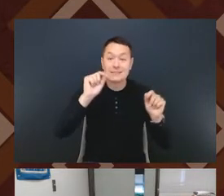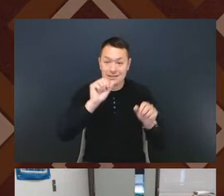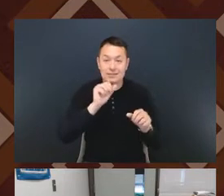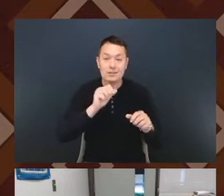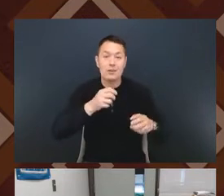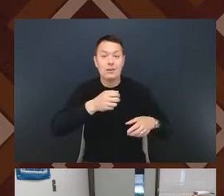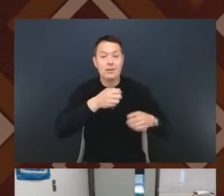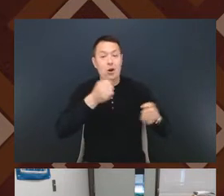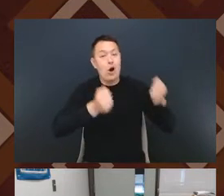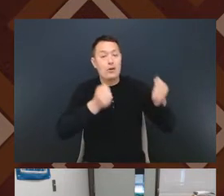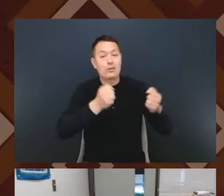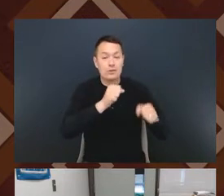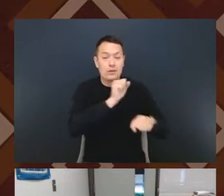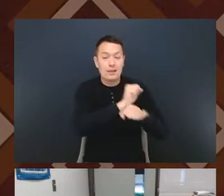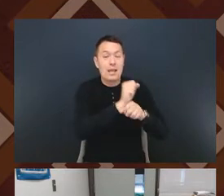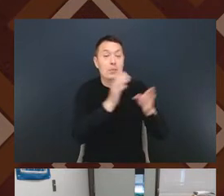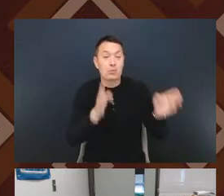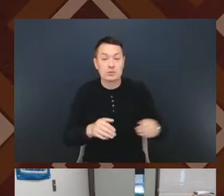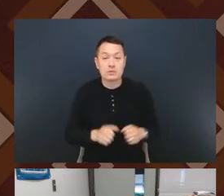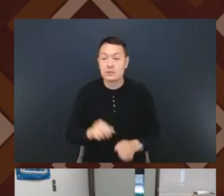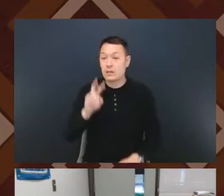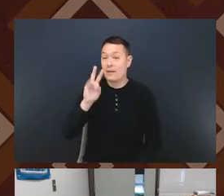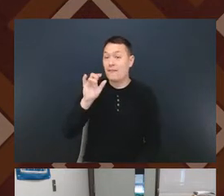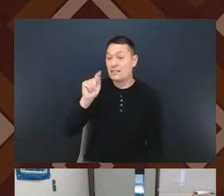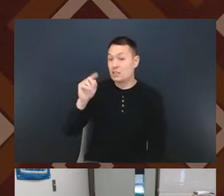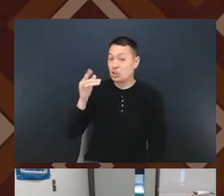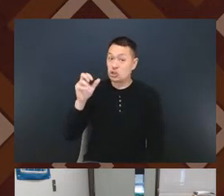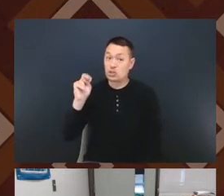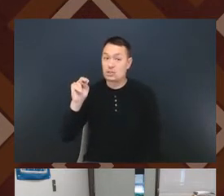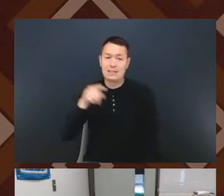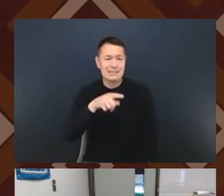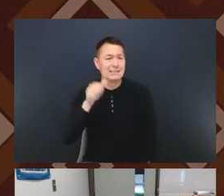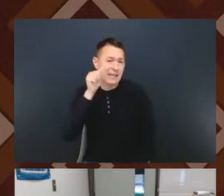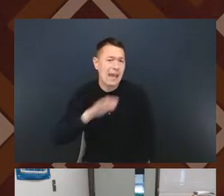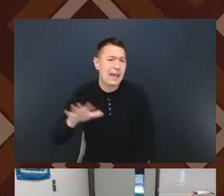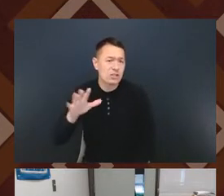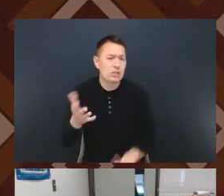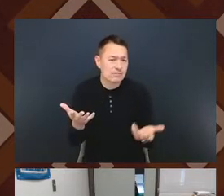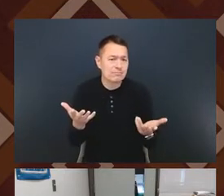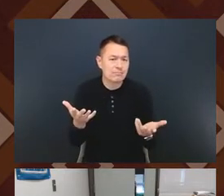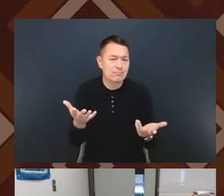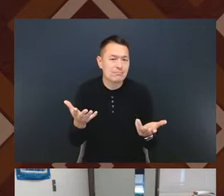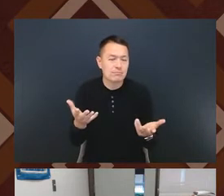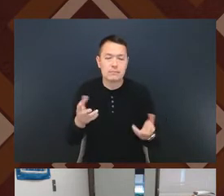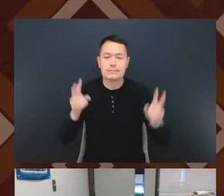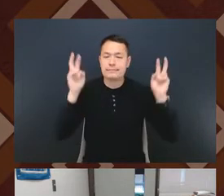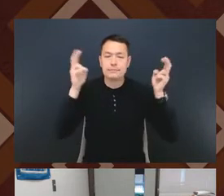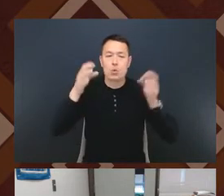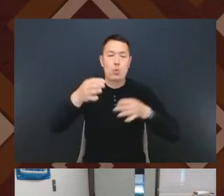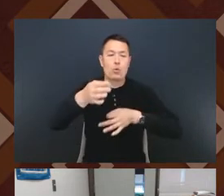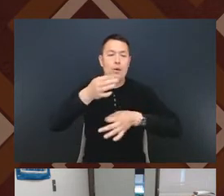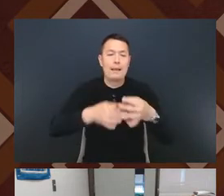Right. Vincent Chin just being Asian. Right. Stood in for everything that those men were angry about.